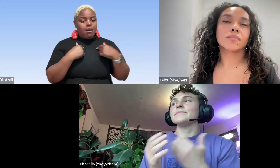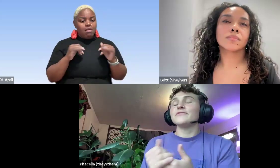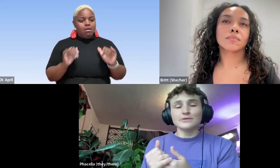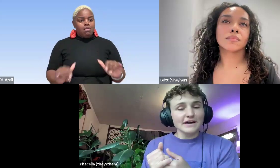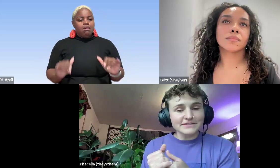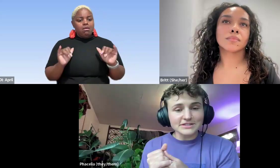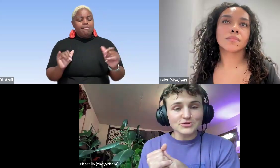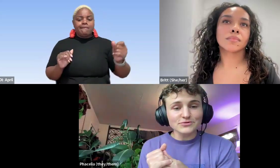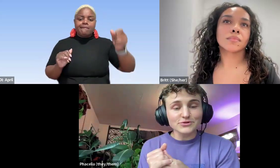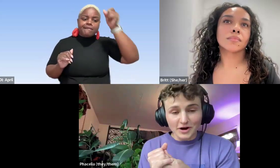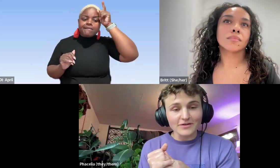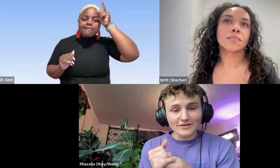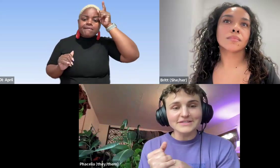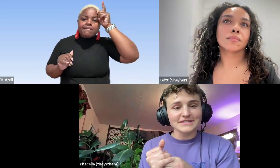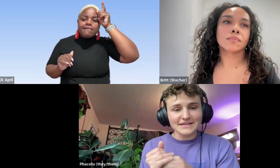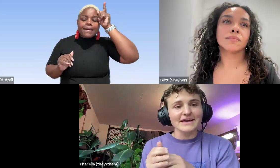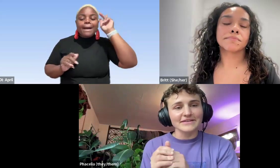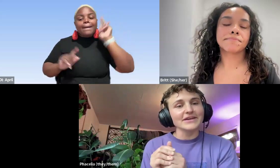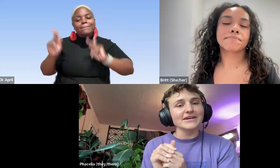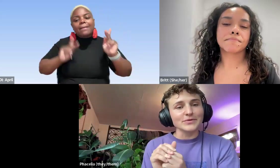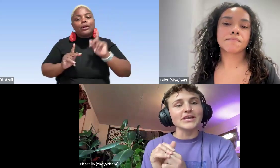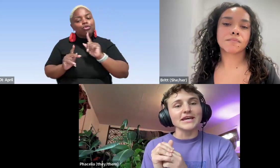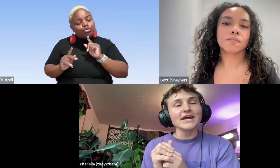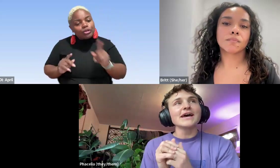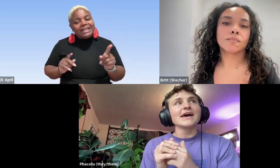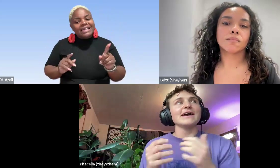that folks have to struggle to stay living in community